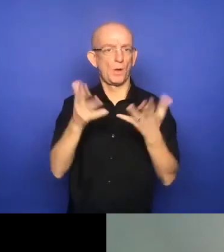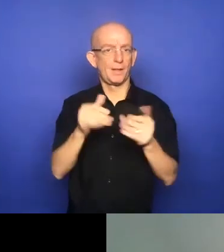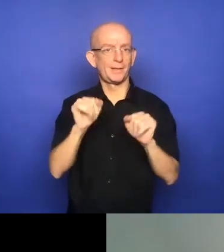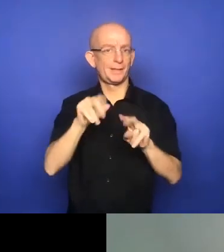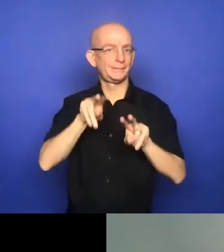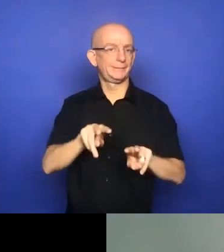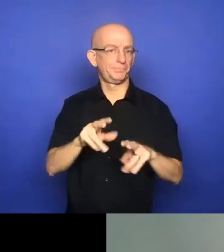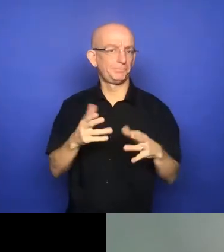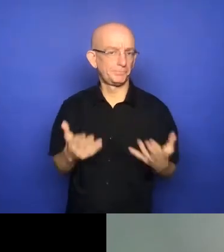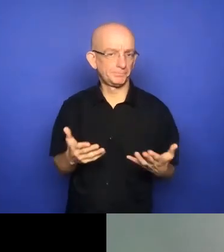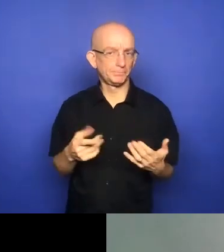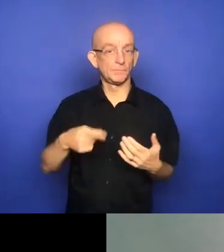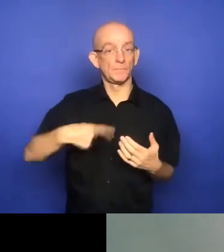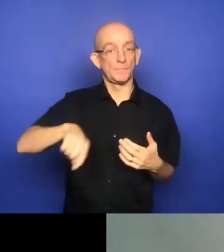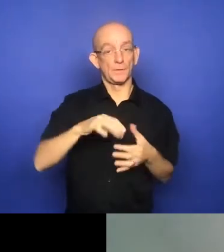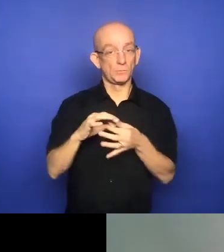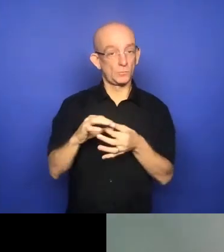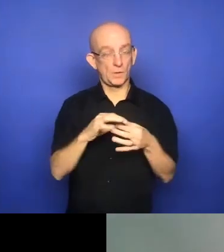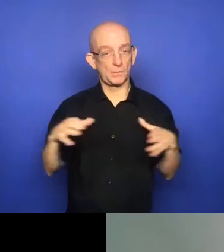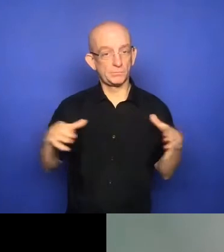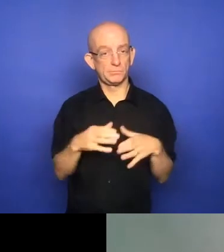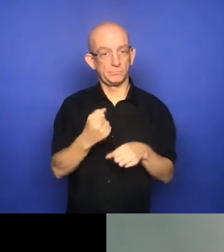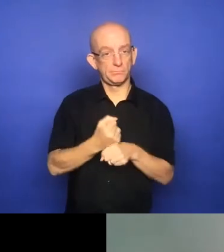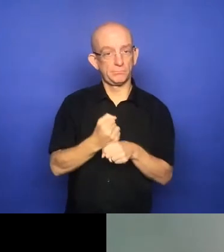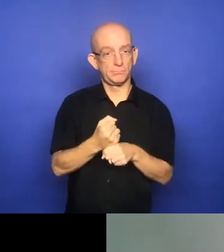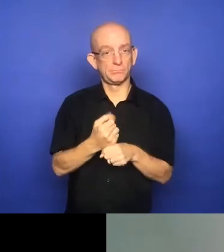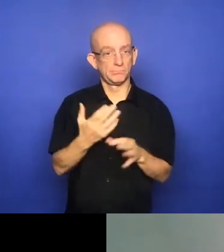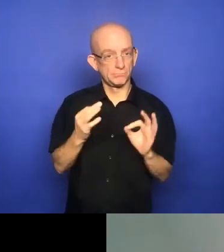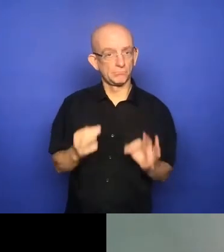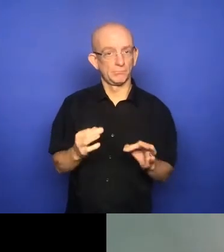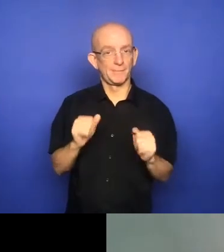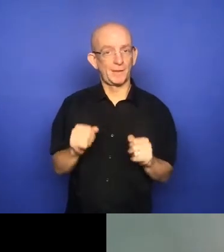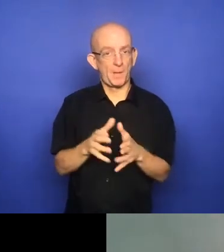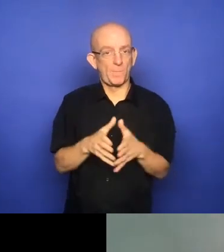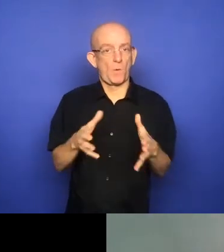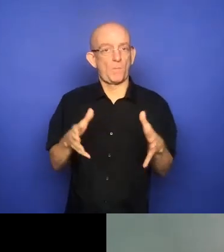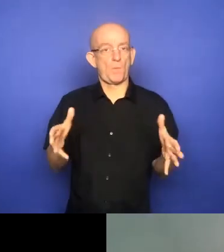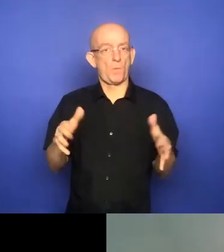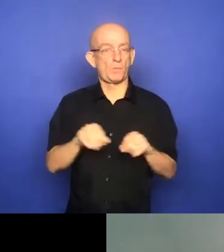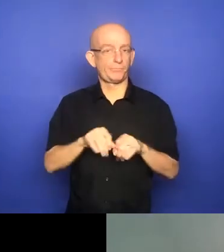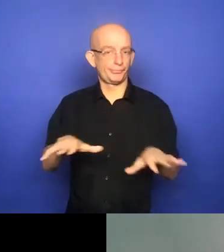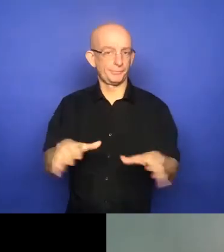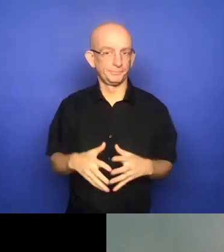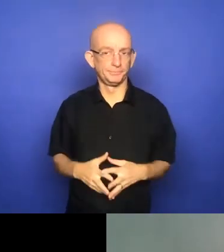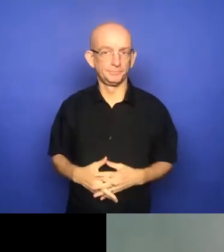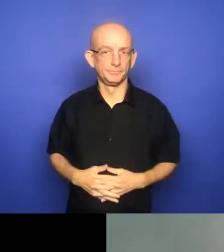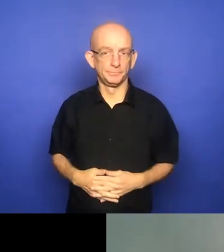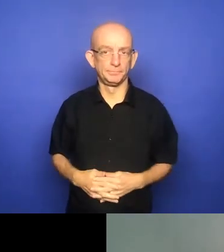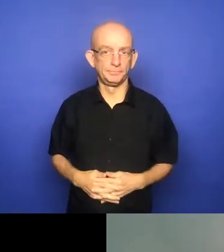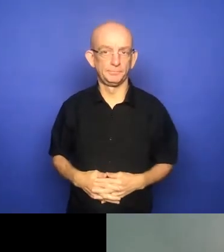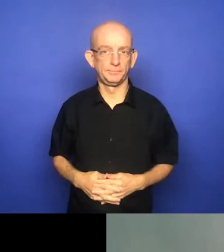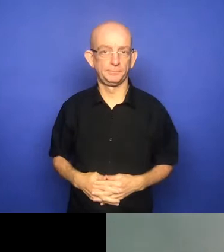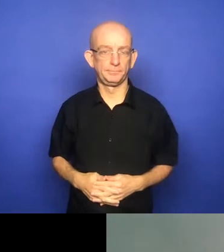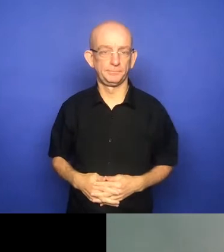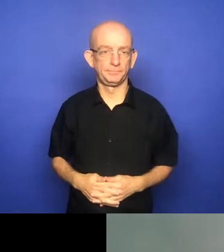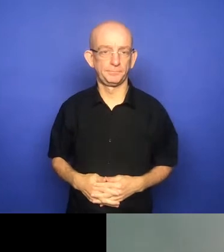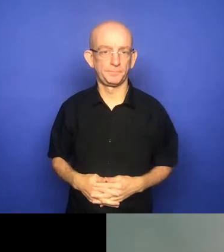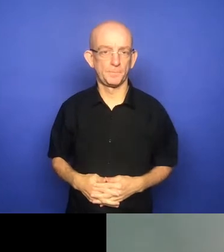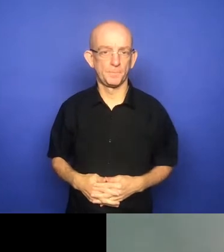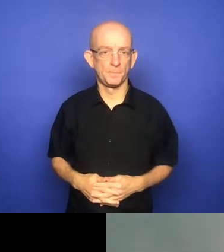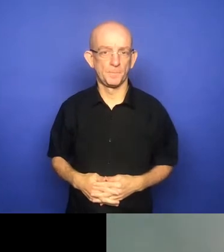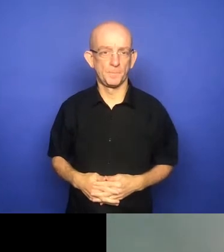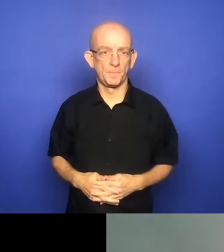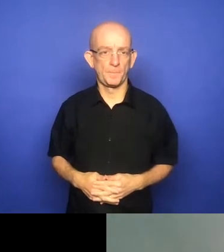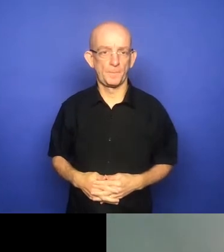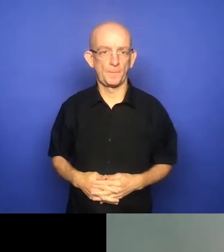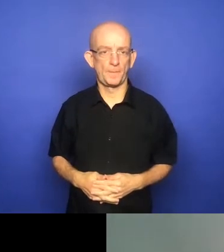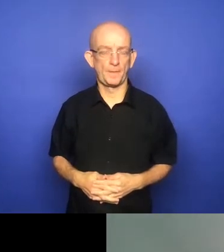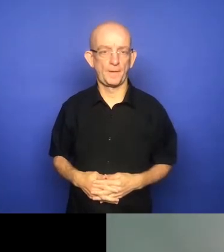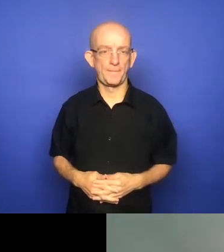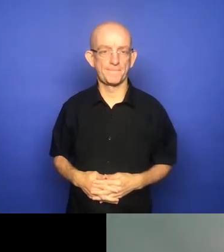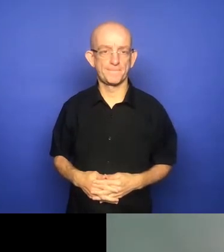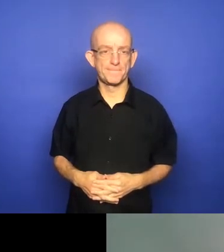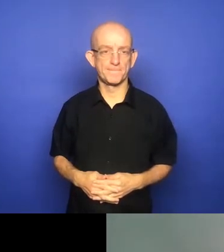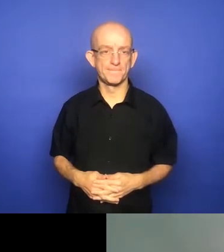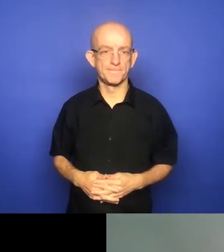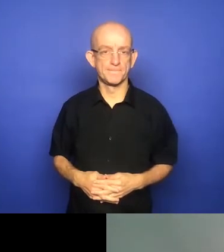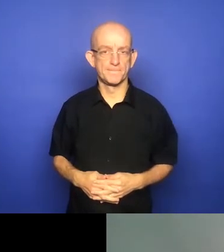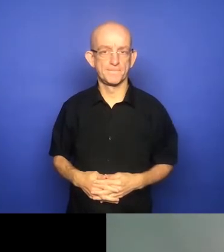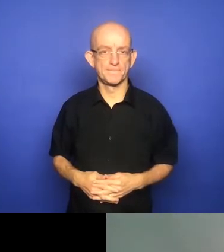dates globally. Together